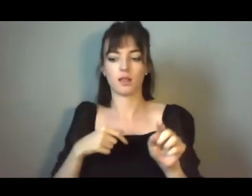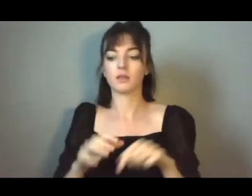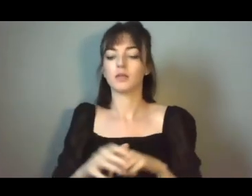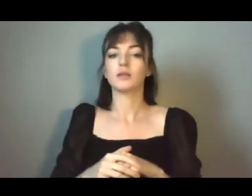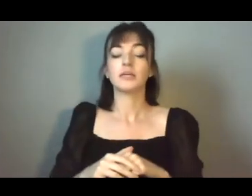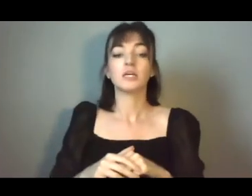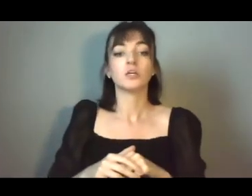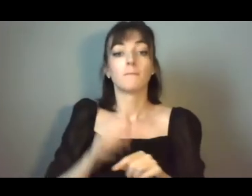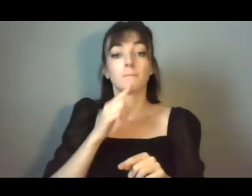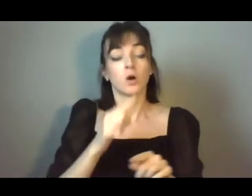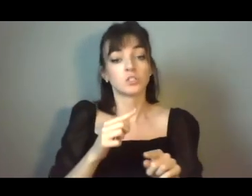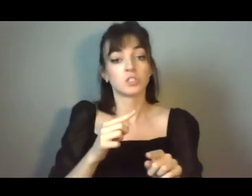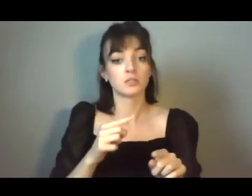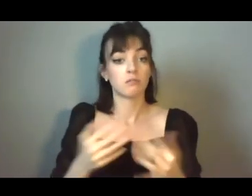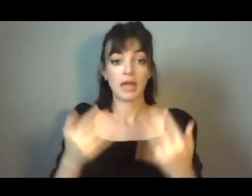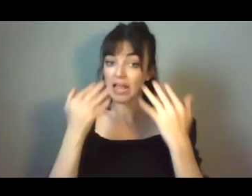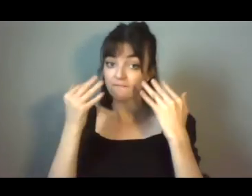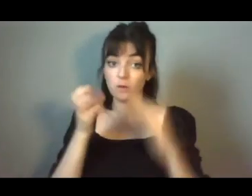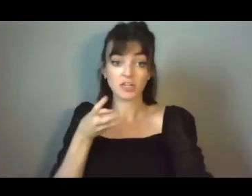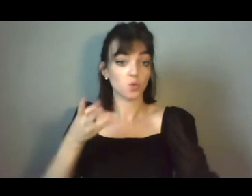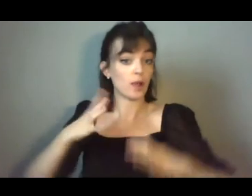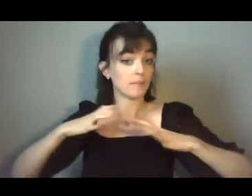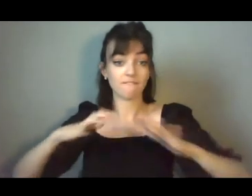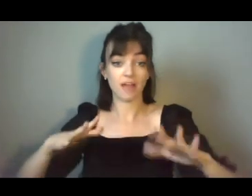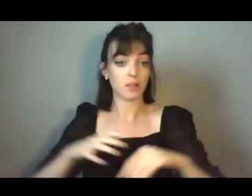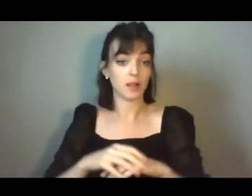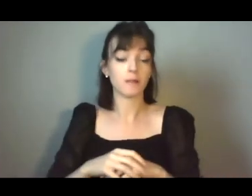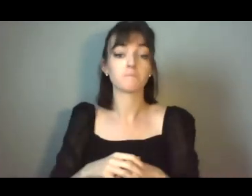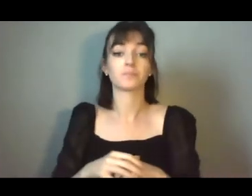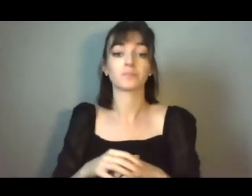But information will be there, and a particular code directed at the DMA.